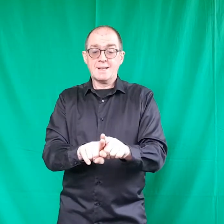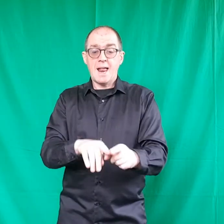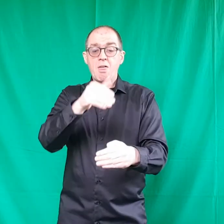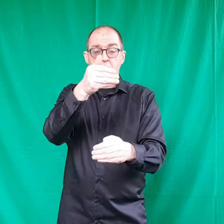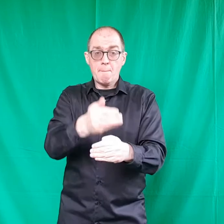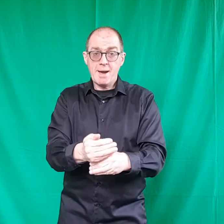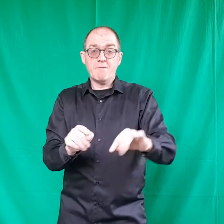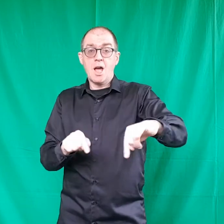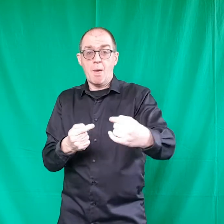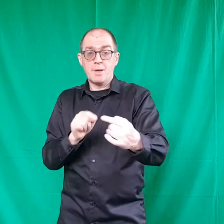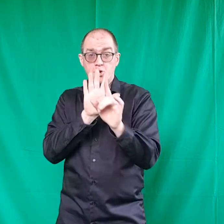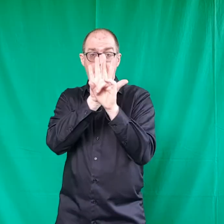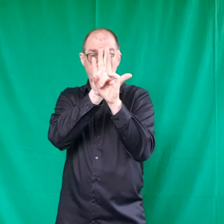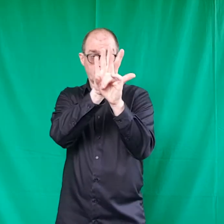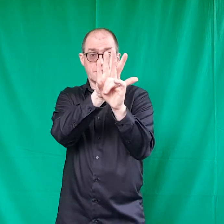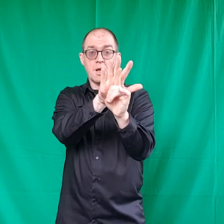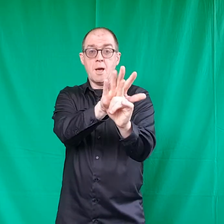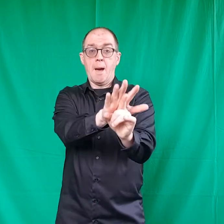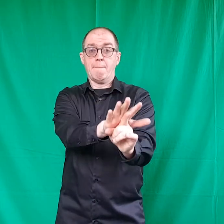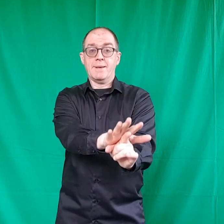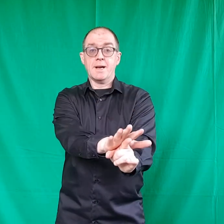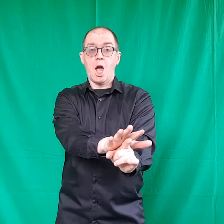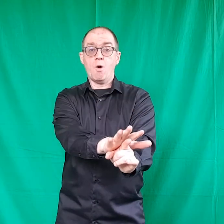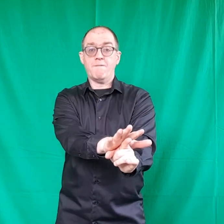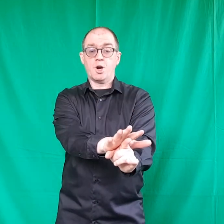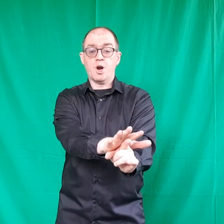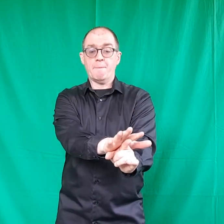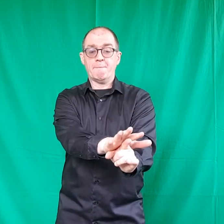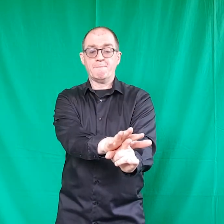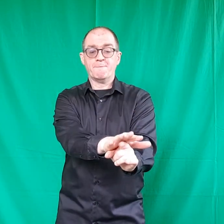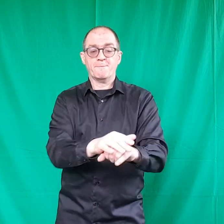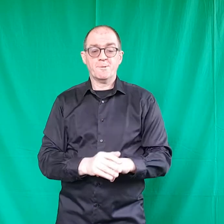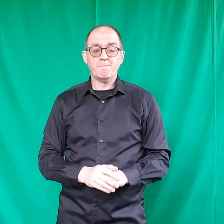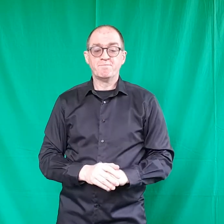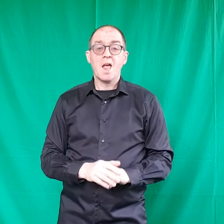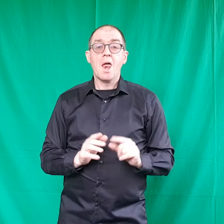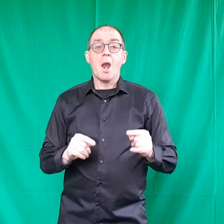It's like the barrier and the challenges are being overcome.